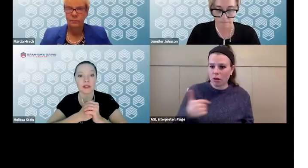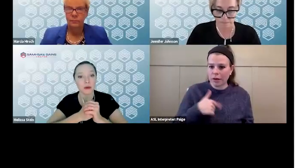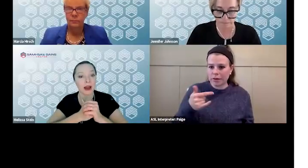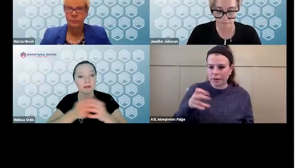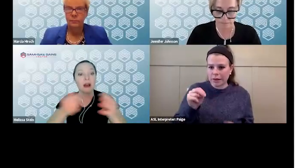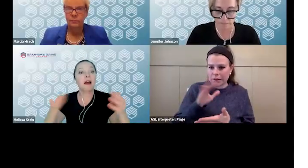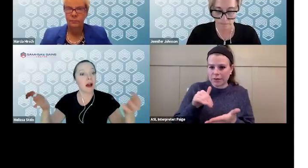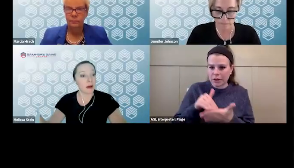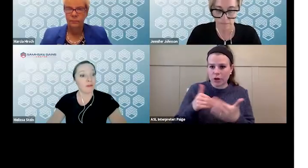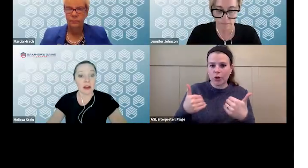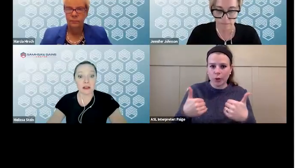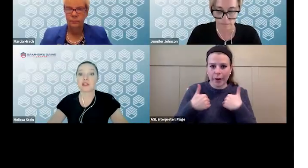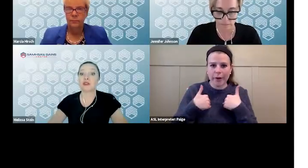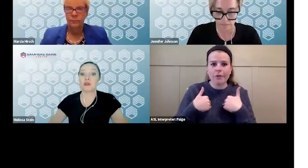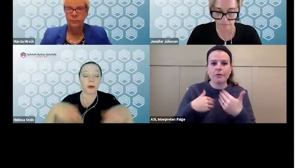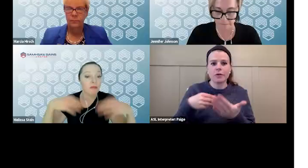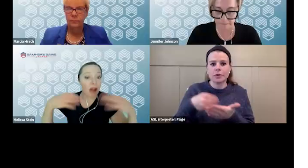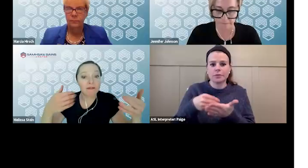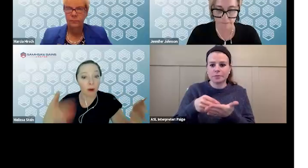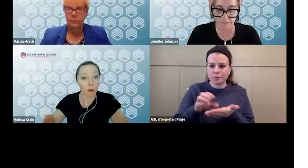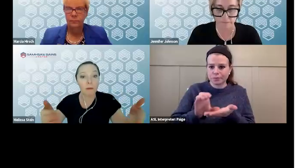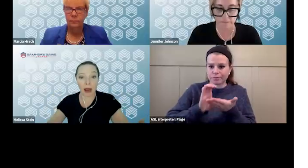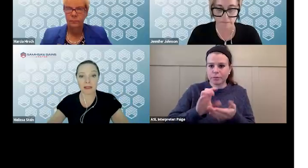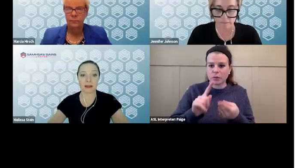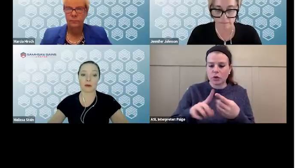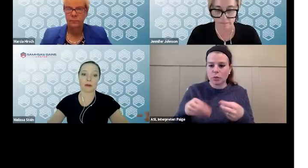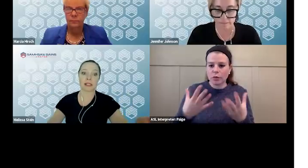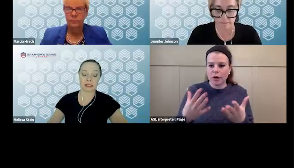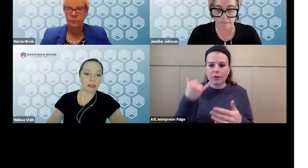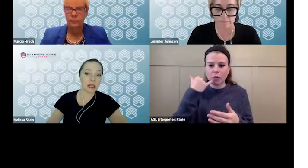We do have, uh, funds to provide phone-based technical assistance.